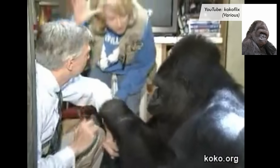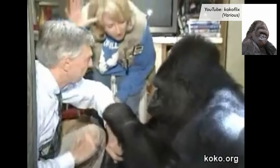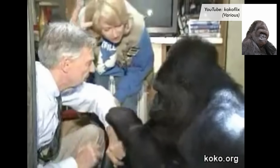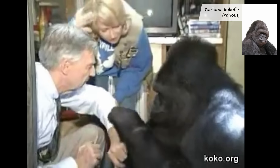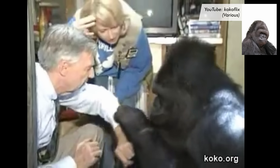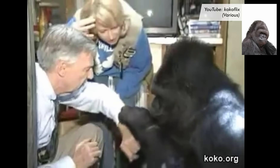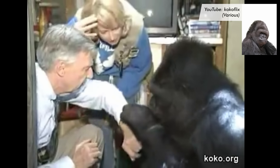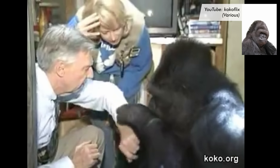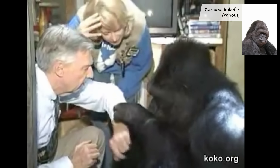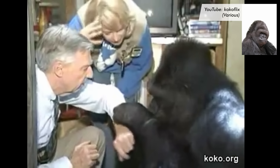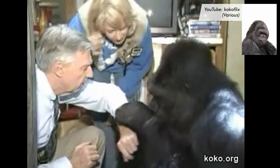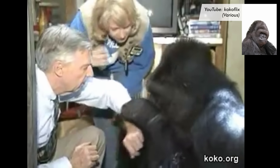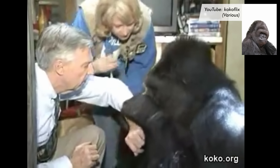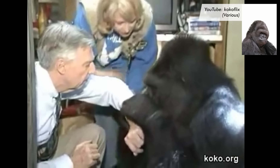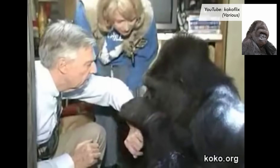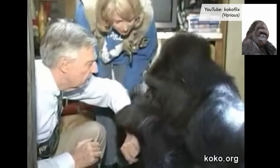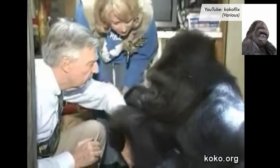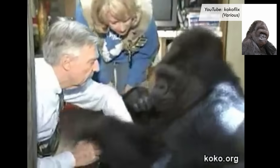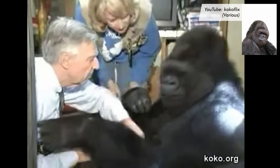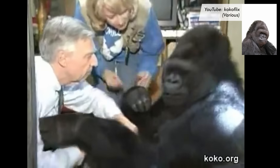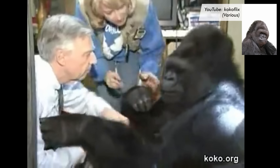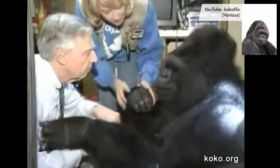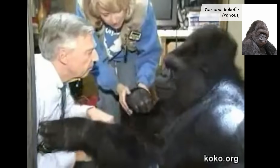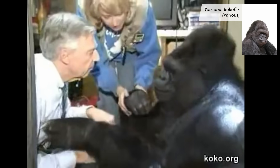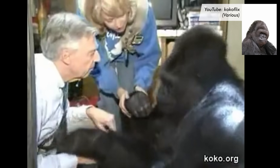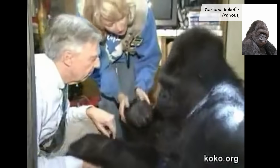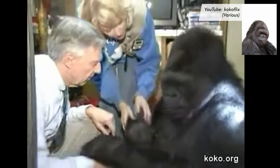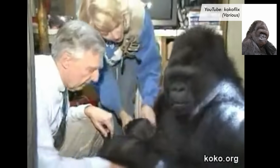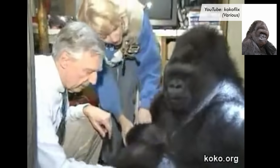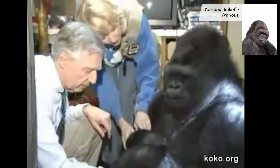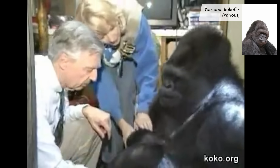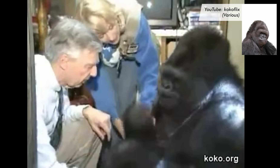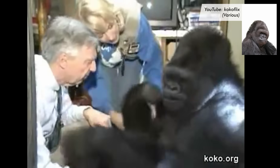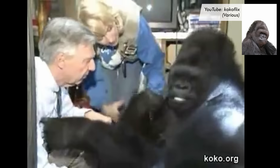[PATTERSON:] Thats's the Sun. It looks like a flower though. [MISTER RODGERS:] Does look like a--